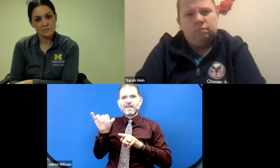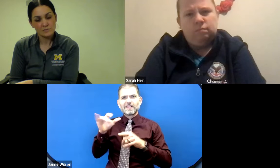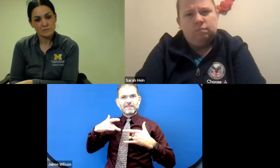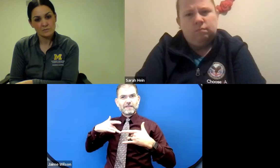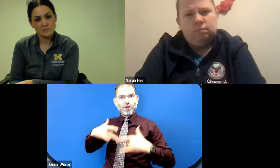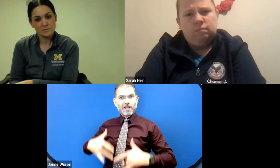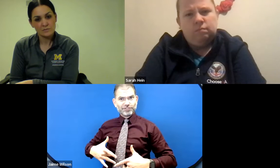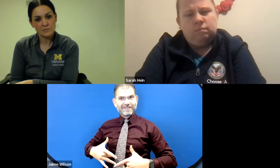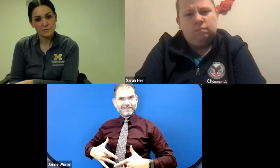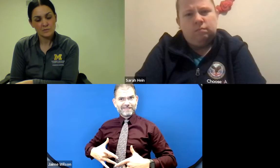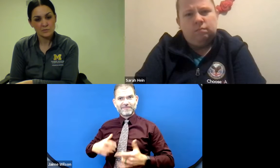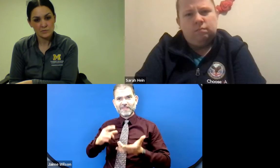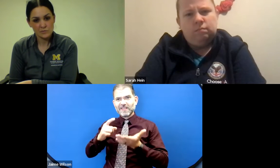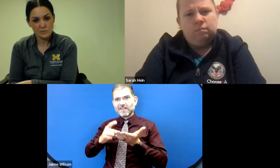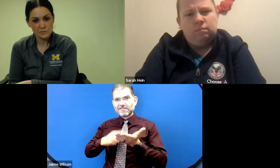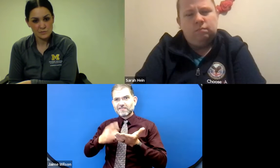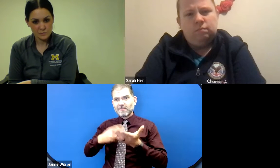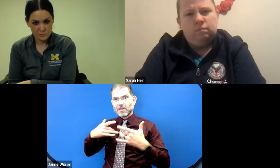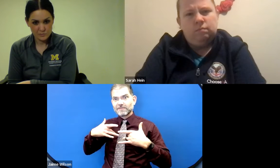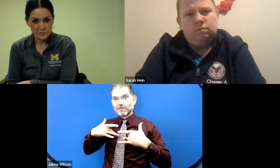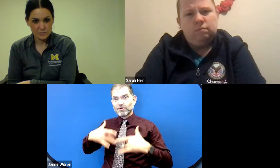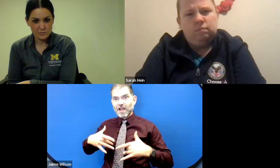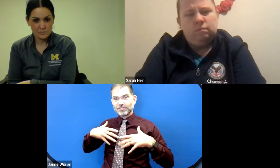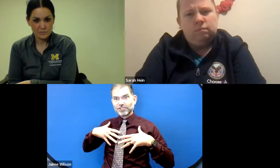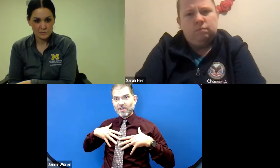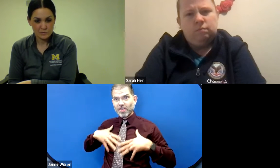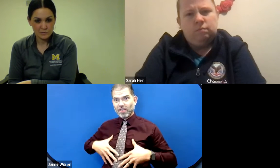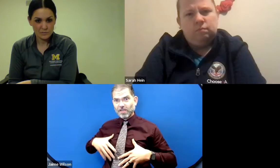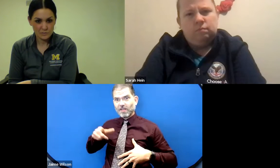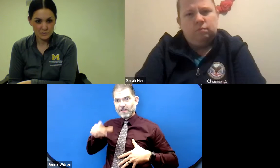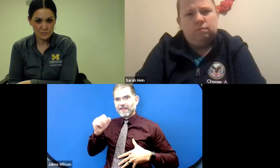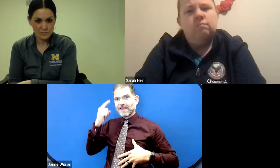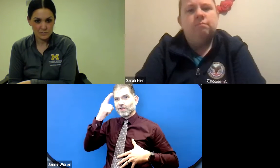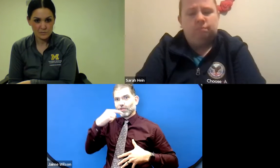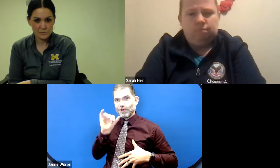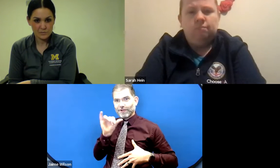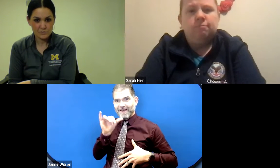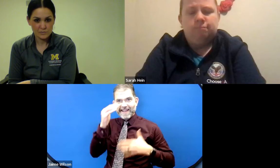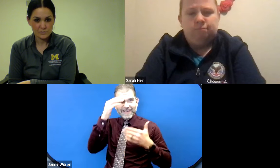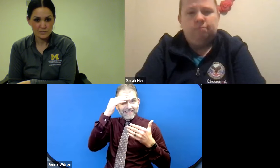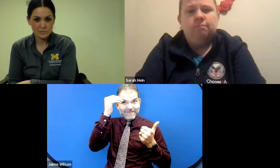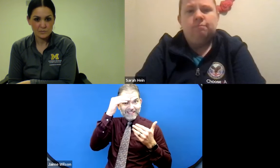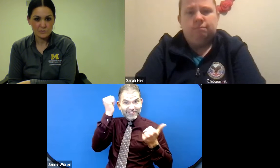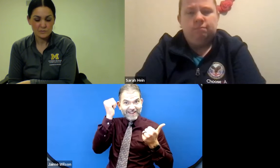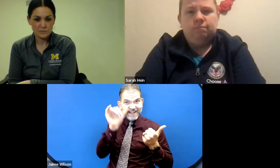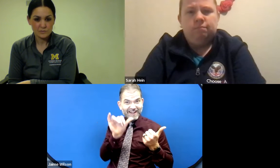ASL Interpreter: So delirium has confusion ASL Interpreter: with depression. ASL Interpreter: and sometimes that depression